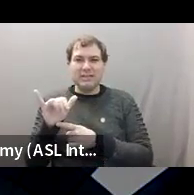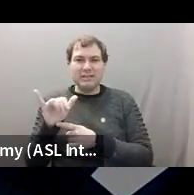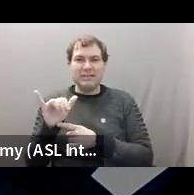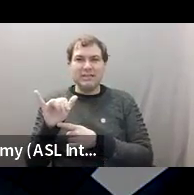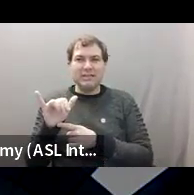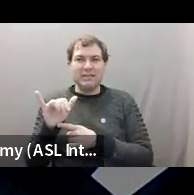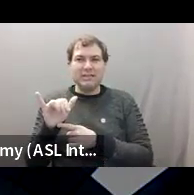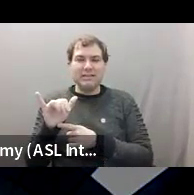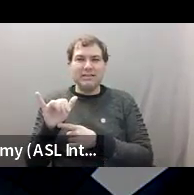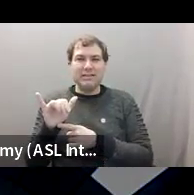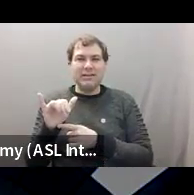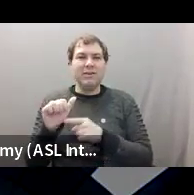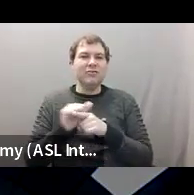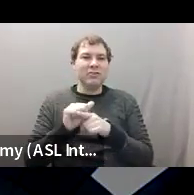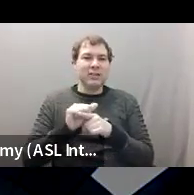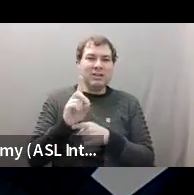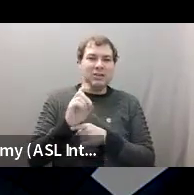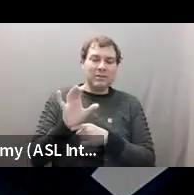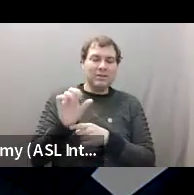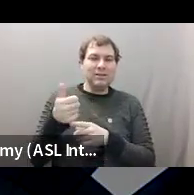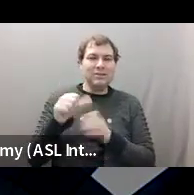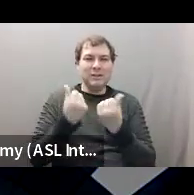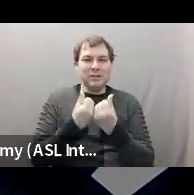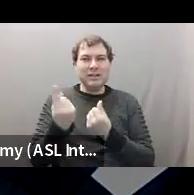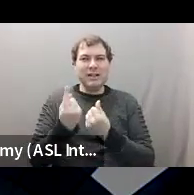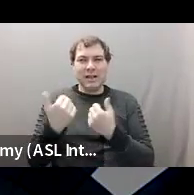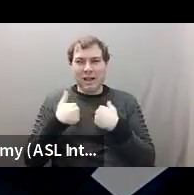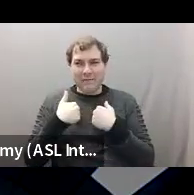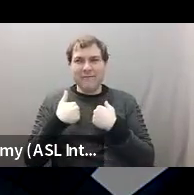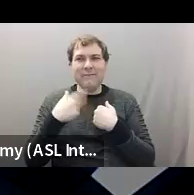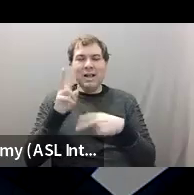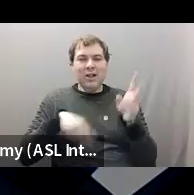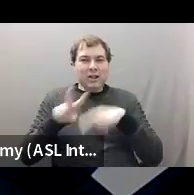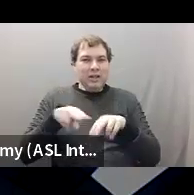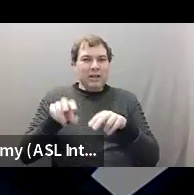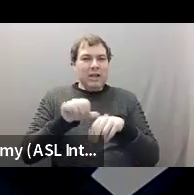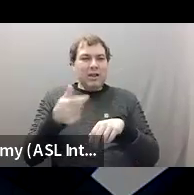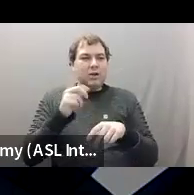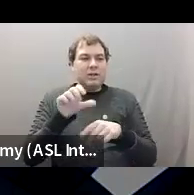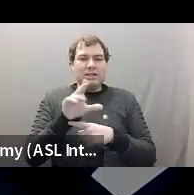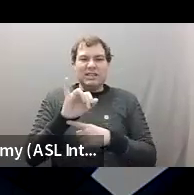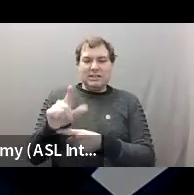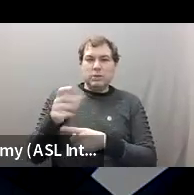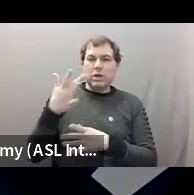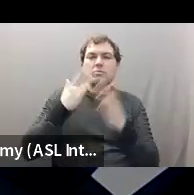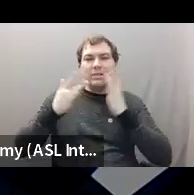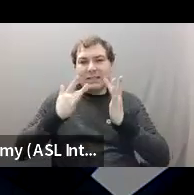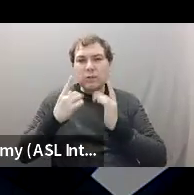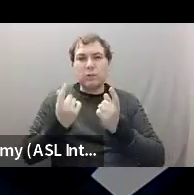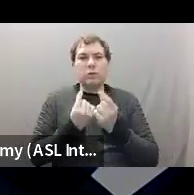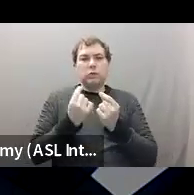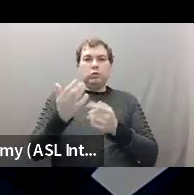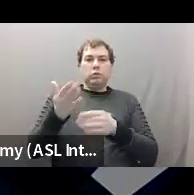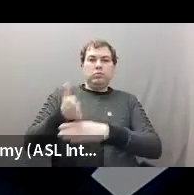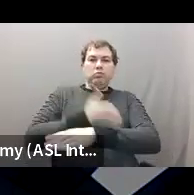Linda Pogue: training documents that some agency has, and see, looking at others to see what other skills are missing and what we need to do to improve that how to compare.